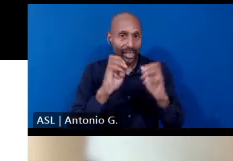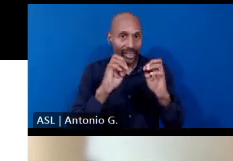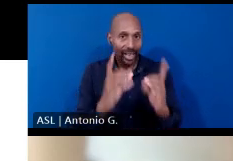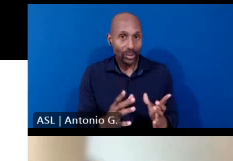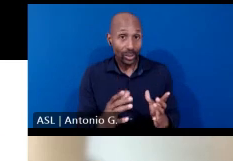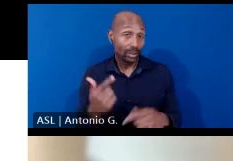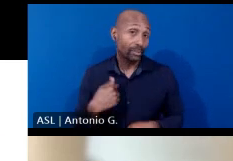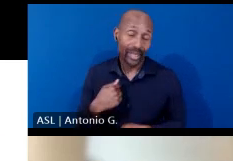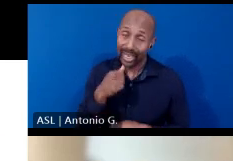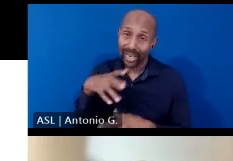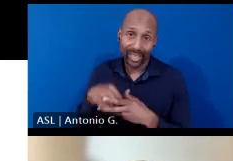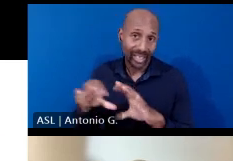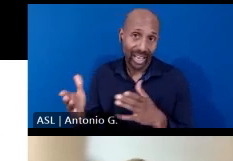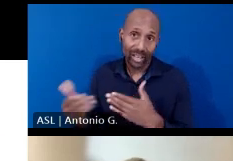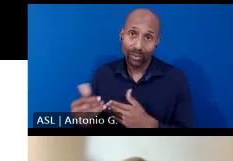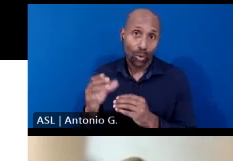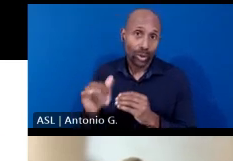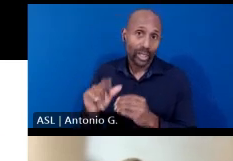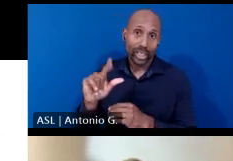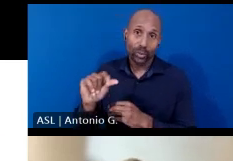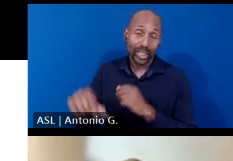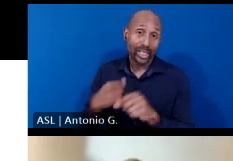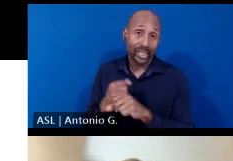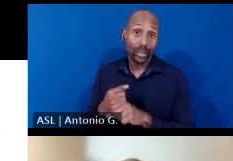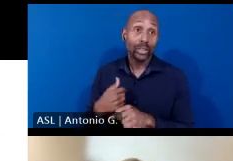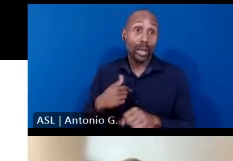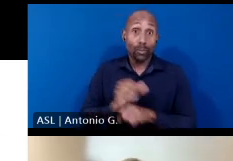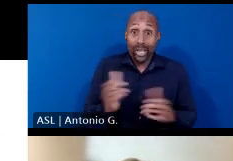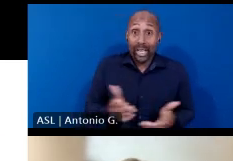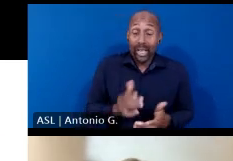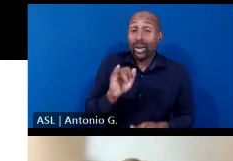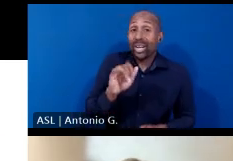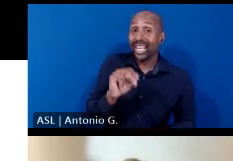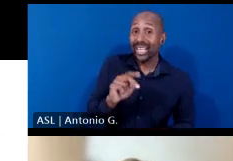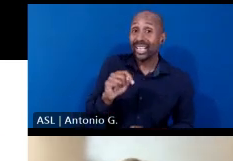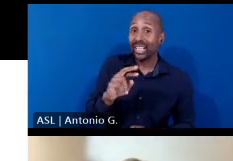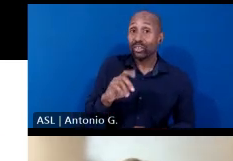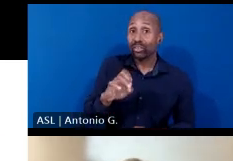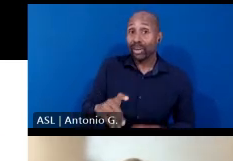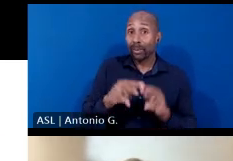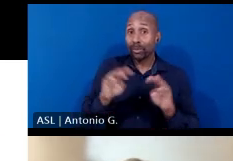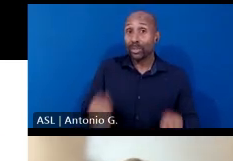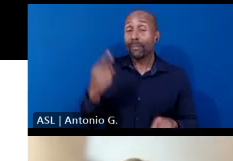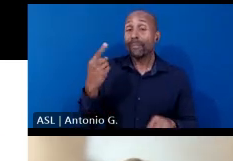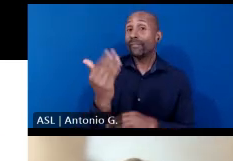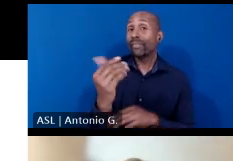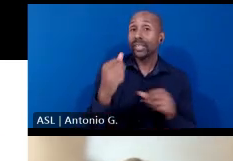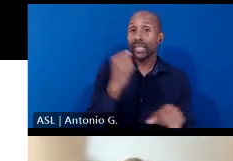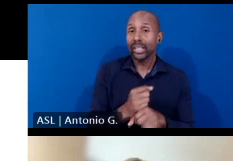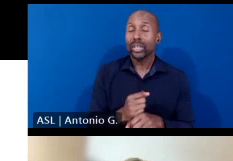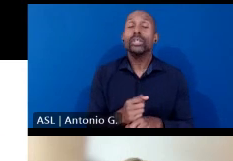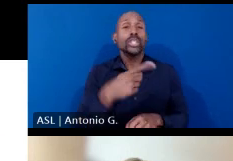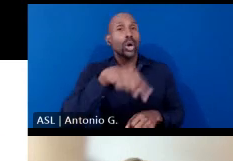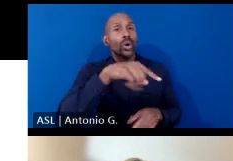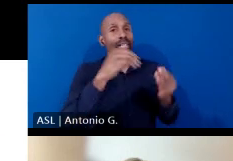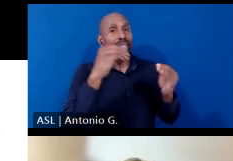I've been here at the Intrepid for 15, so, you know, they know what they're dealing with in their classroom environments.